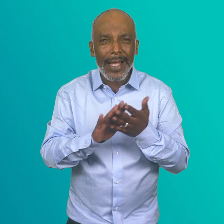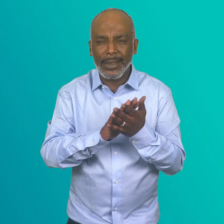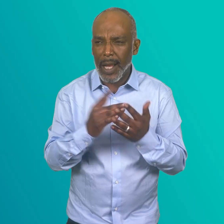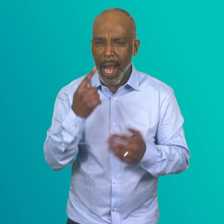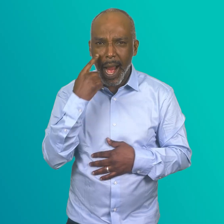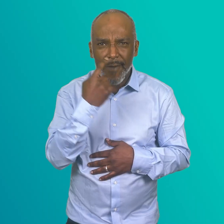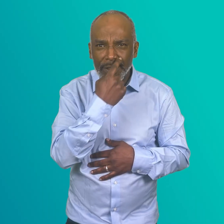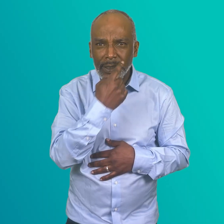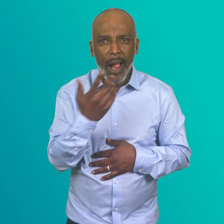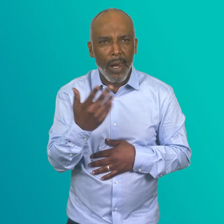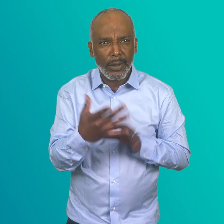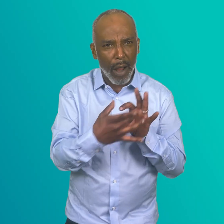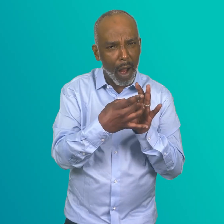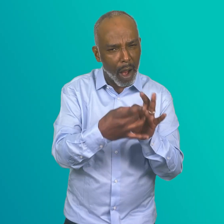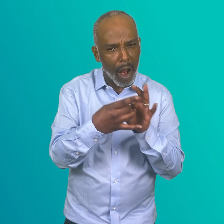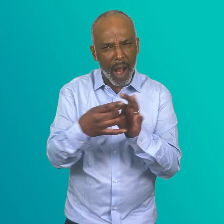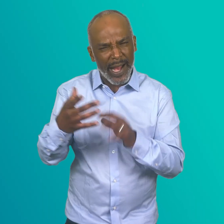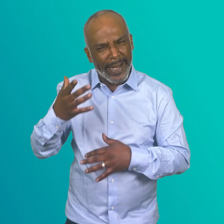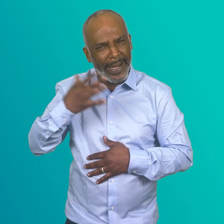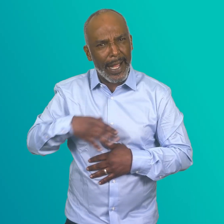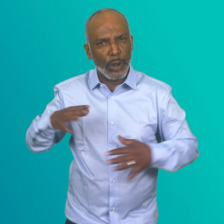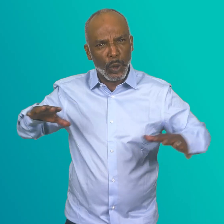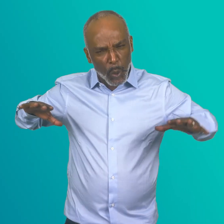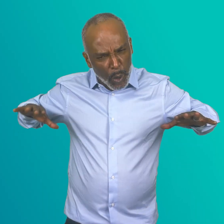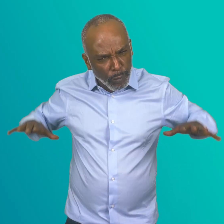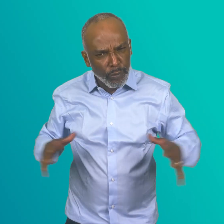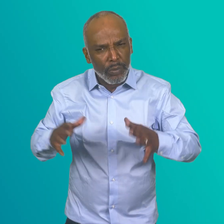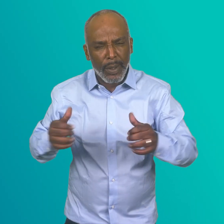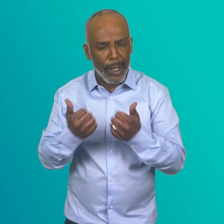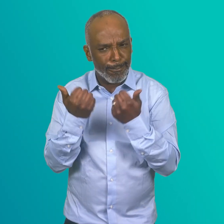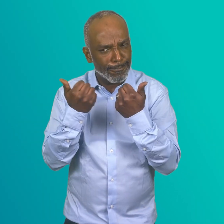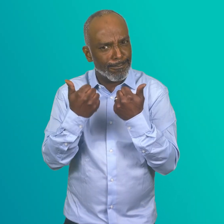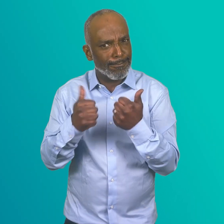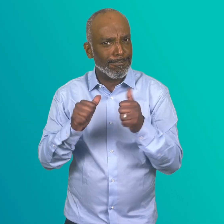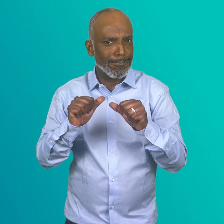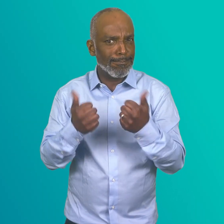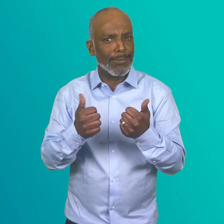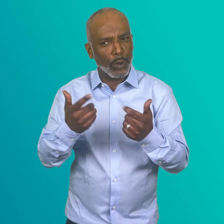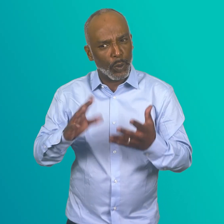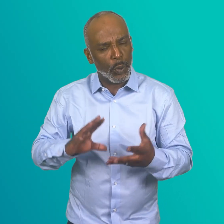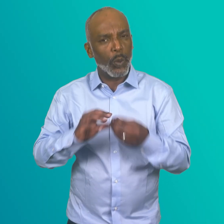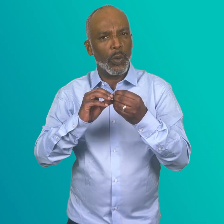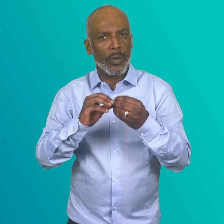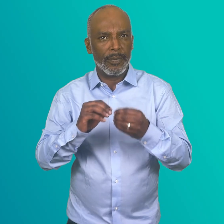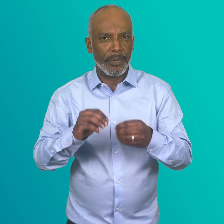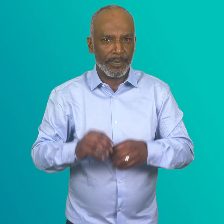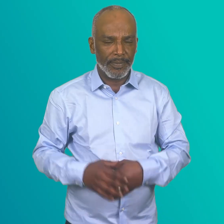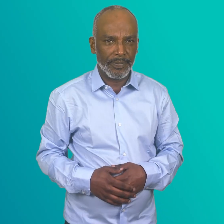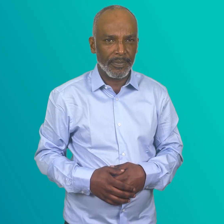existing evidence, and the engagement needed to support meaningful co-production.